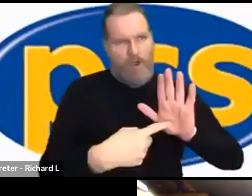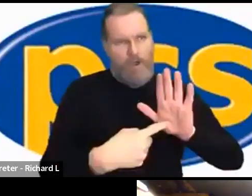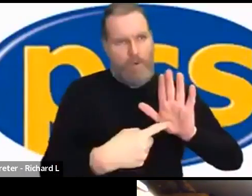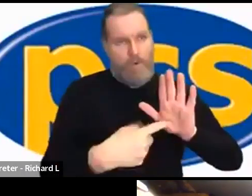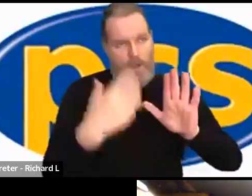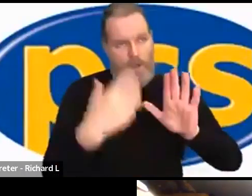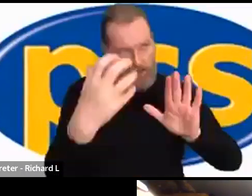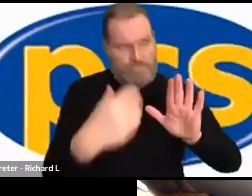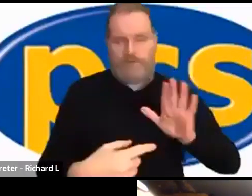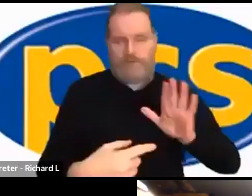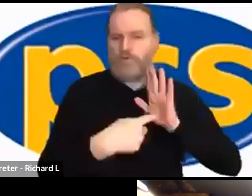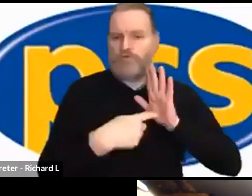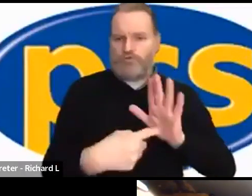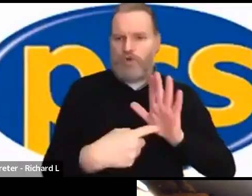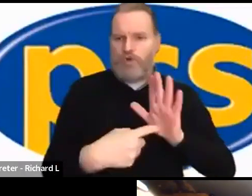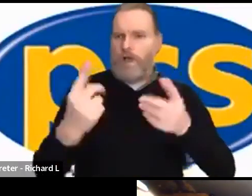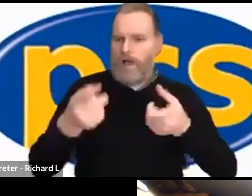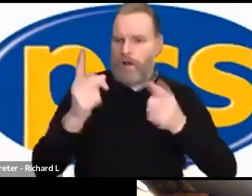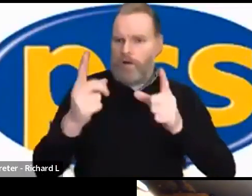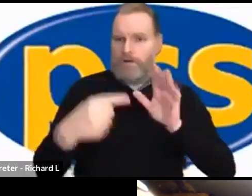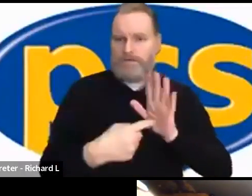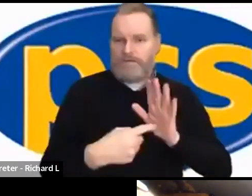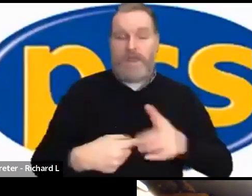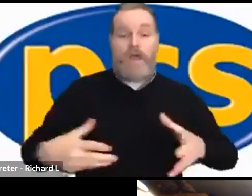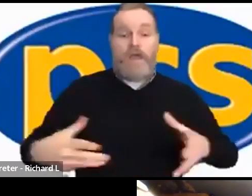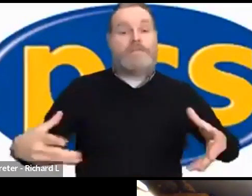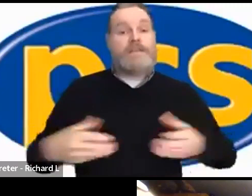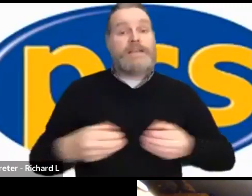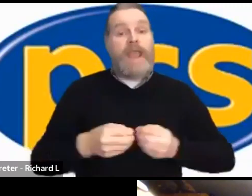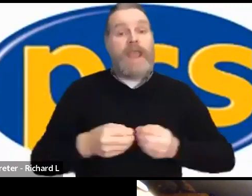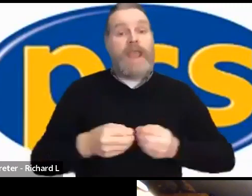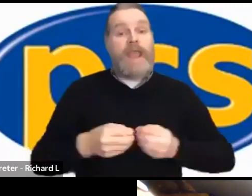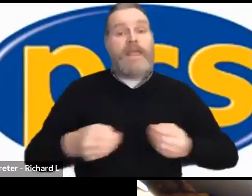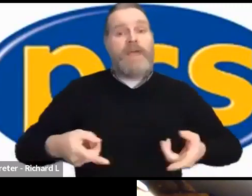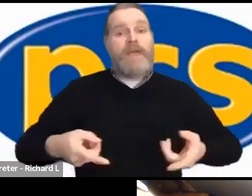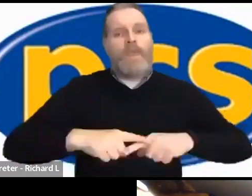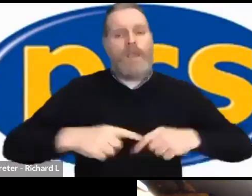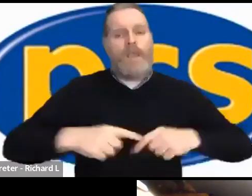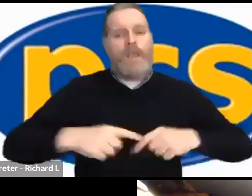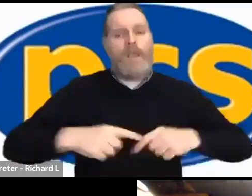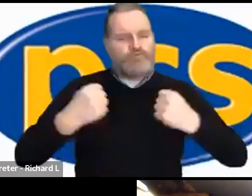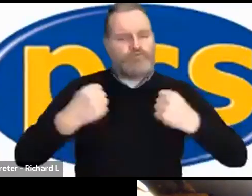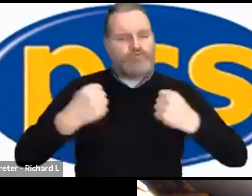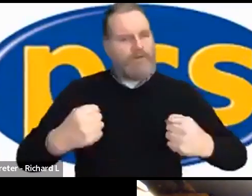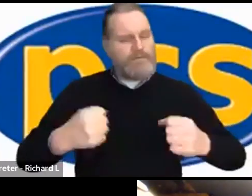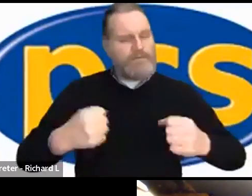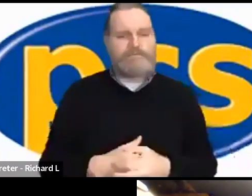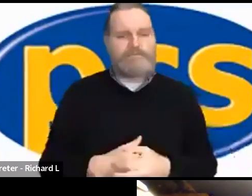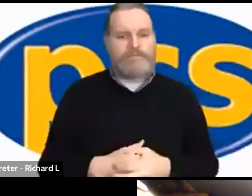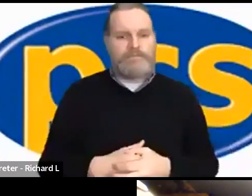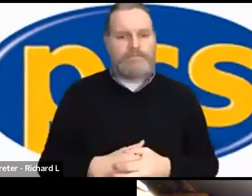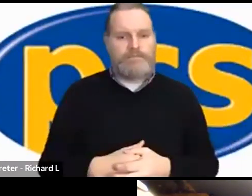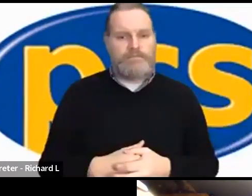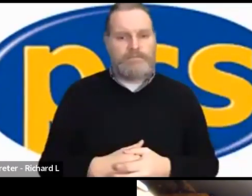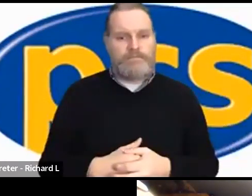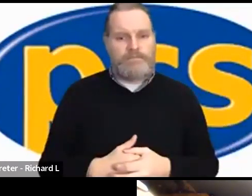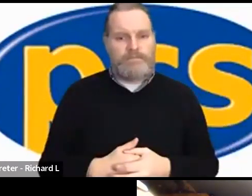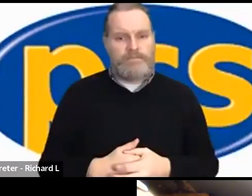So not only we showing our not only we showing our employers in the government, but just how strong strong we are, but to get strong we are, but together we are strong and no matter what they say.